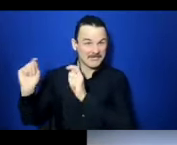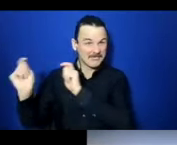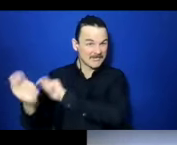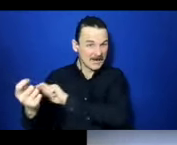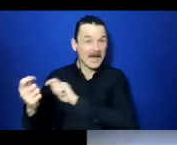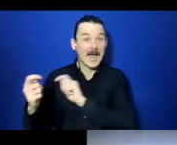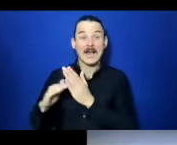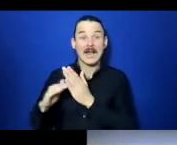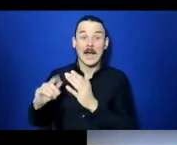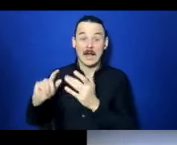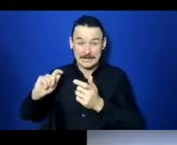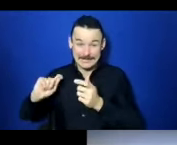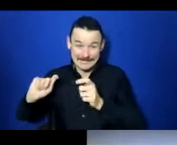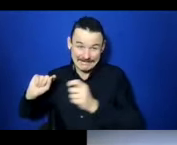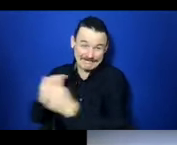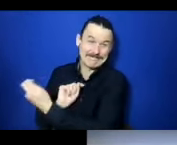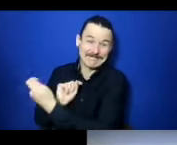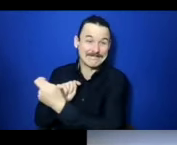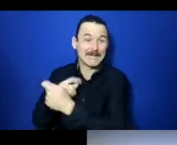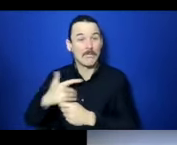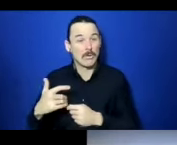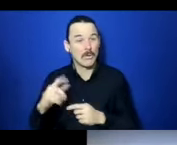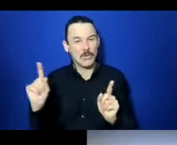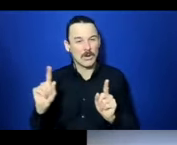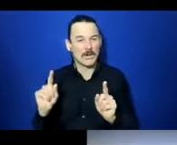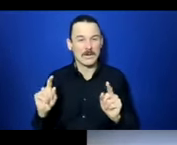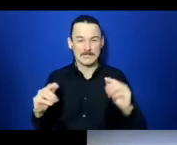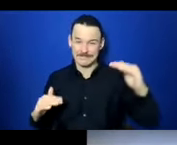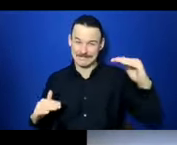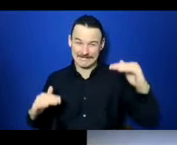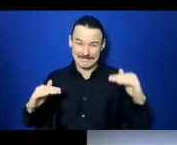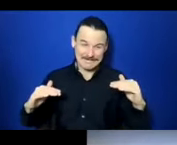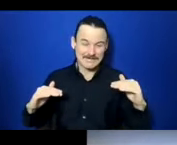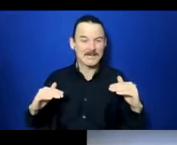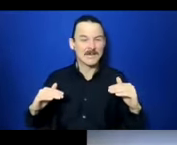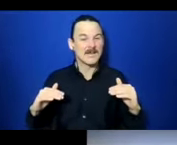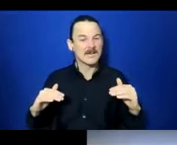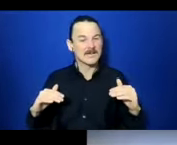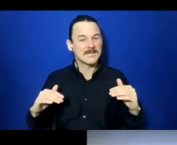of disability or a rights-based model of disability. So I think when you talk about